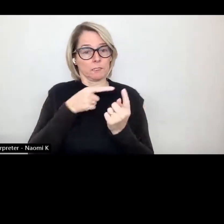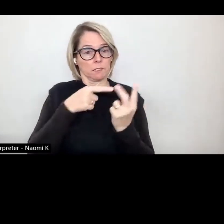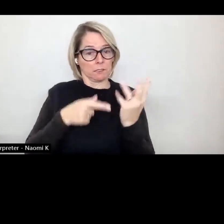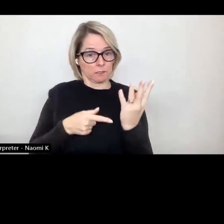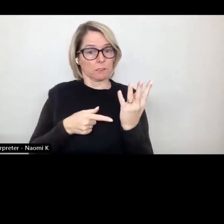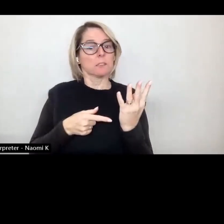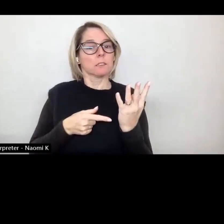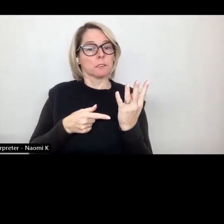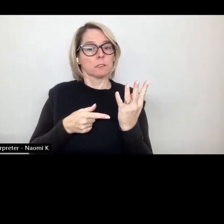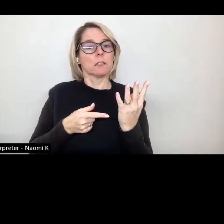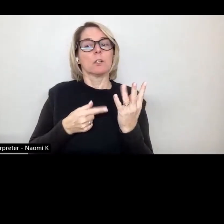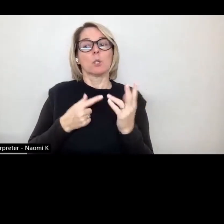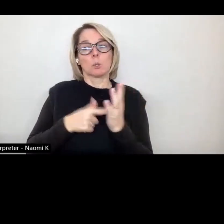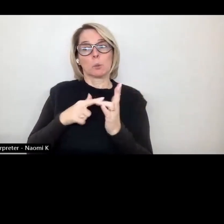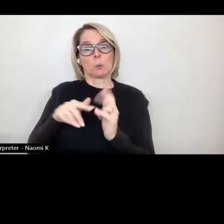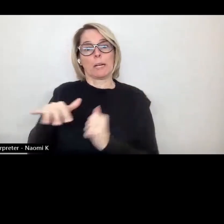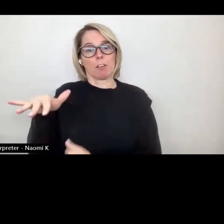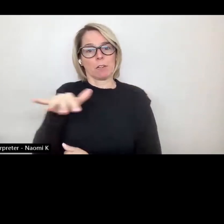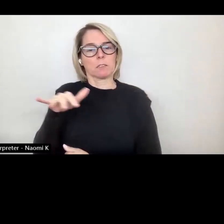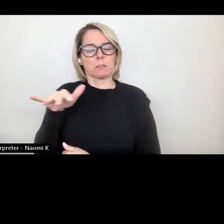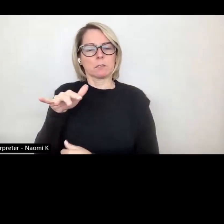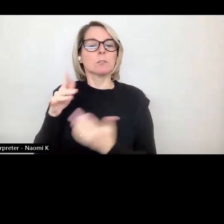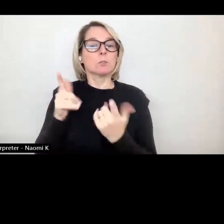That includes regional and remote service areas.